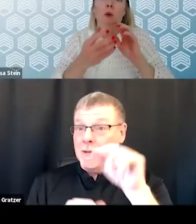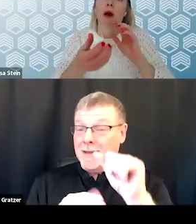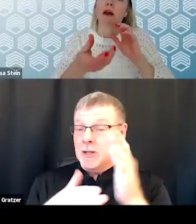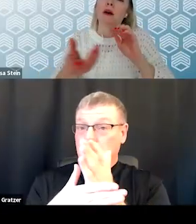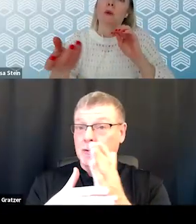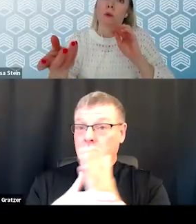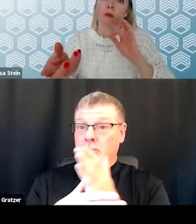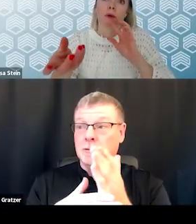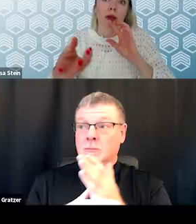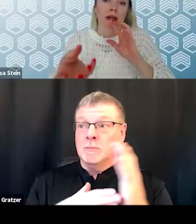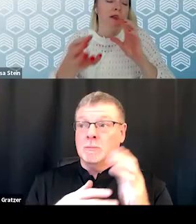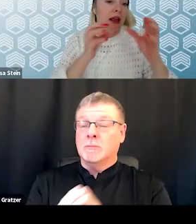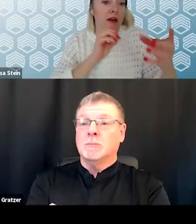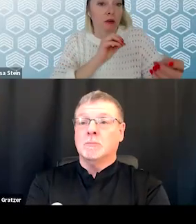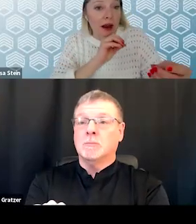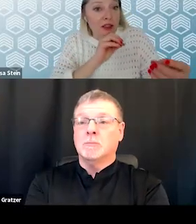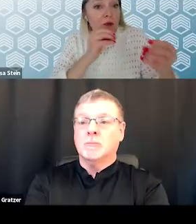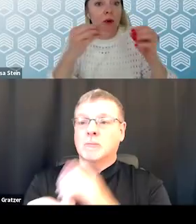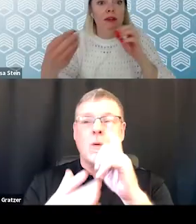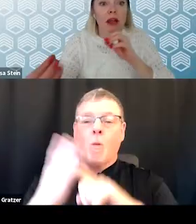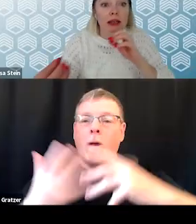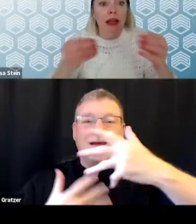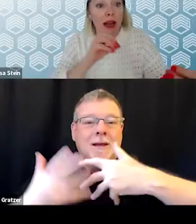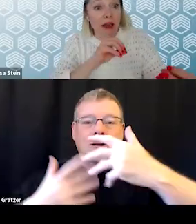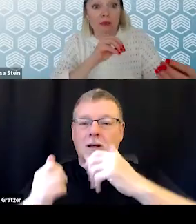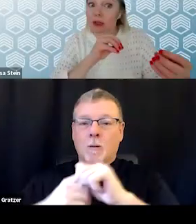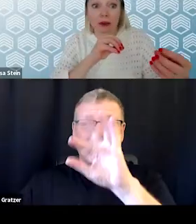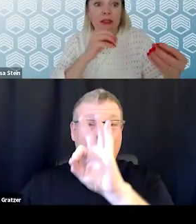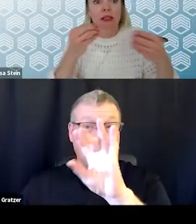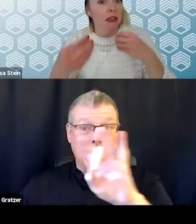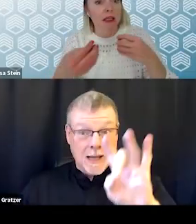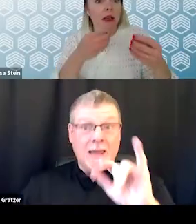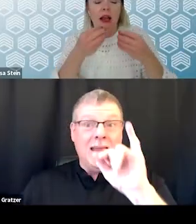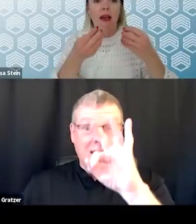you know, what is that interaction with 988, if there is any?